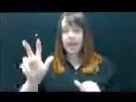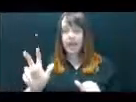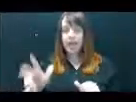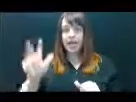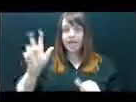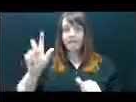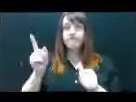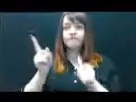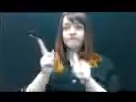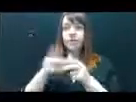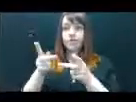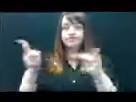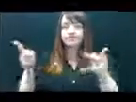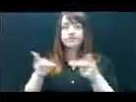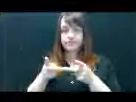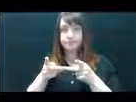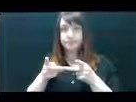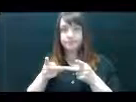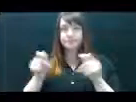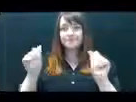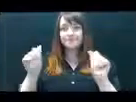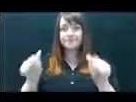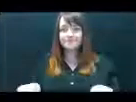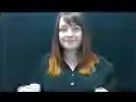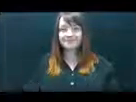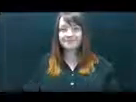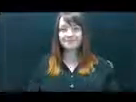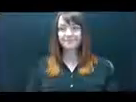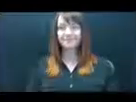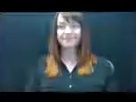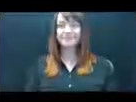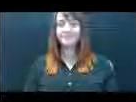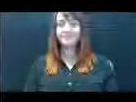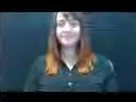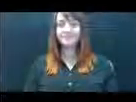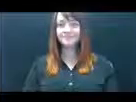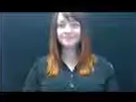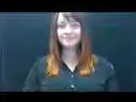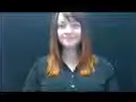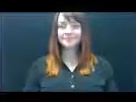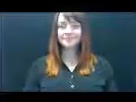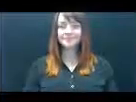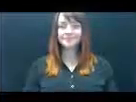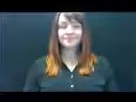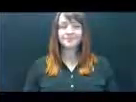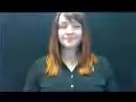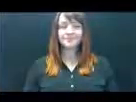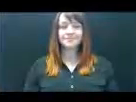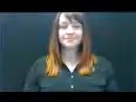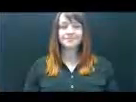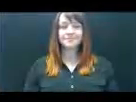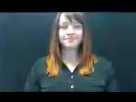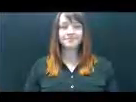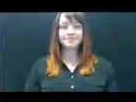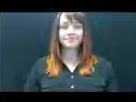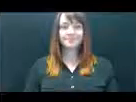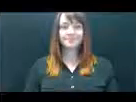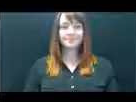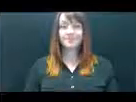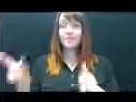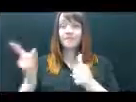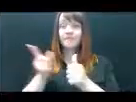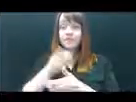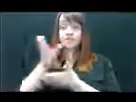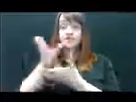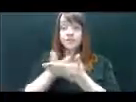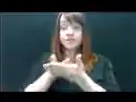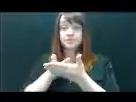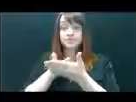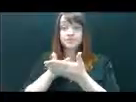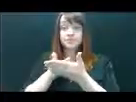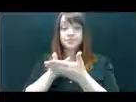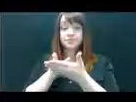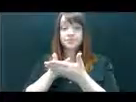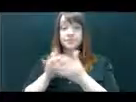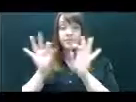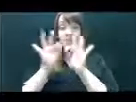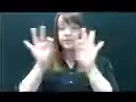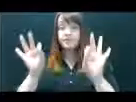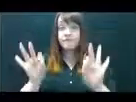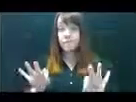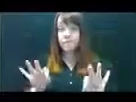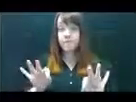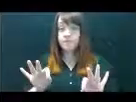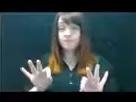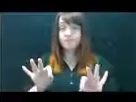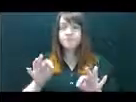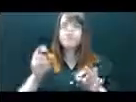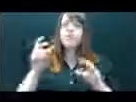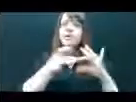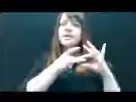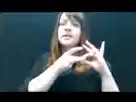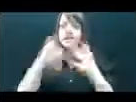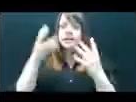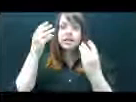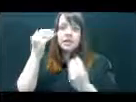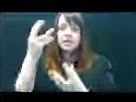The first section on the form to complete covers information about the primary presenter.